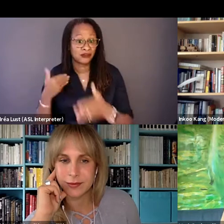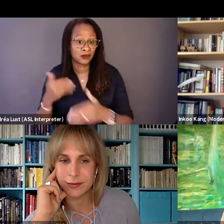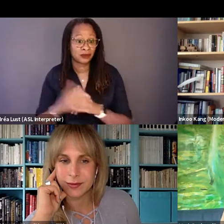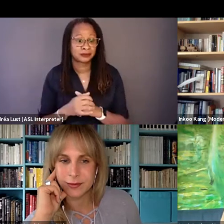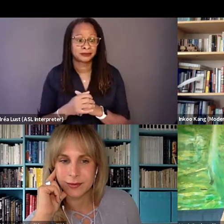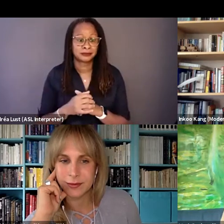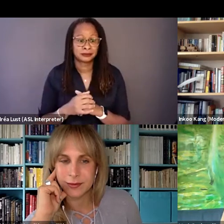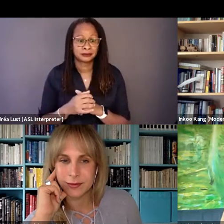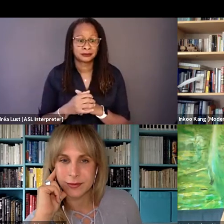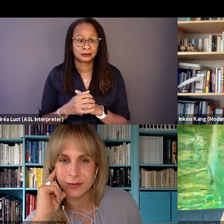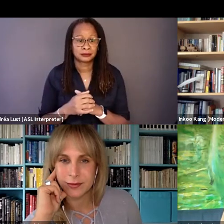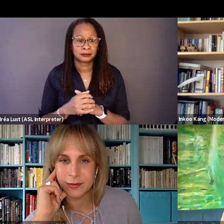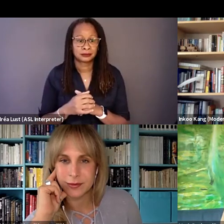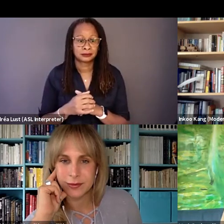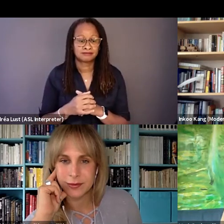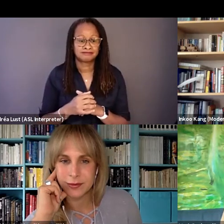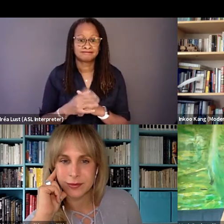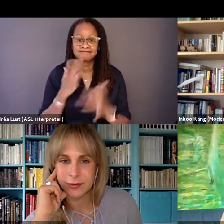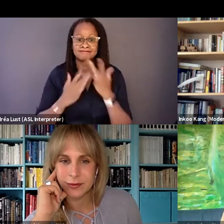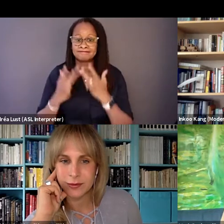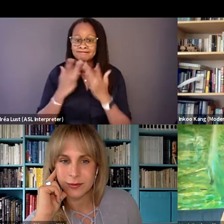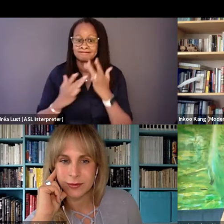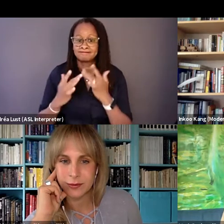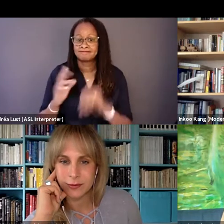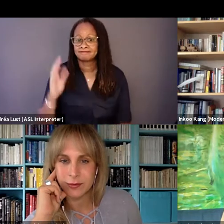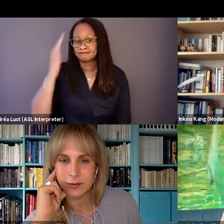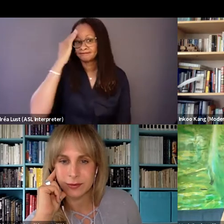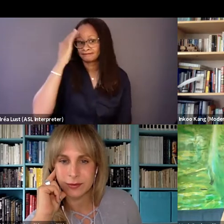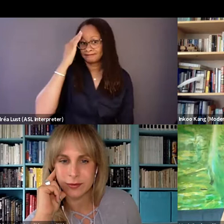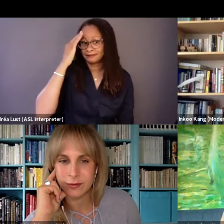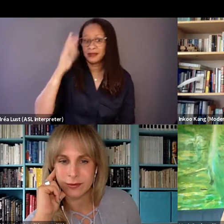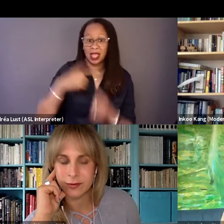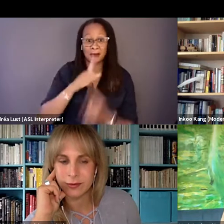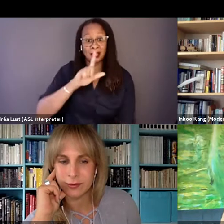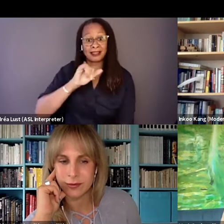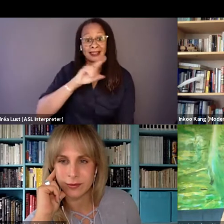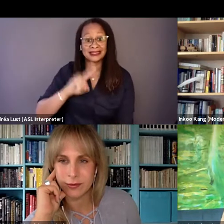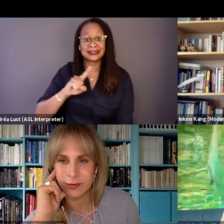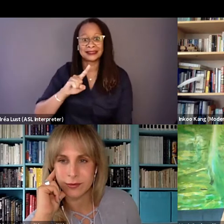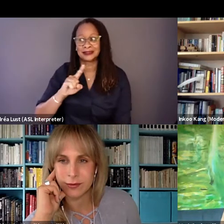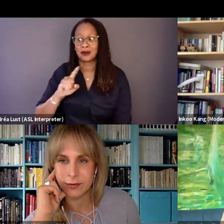there is this scarcity of knowledge about Liz in the larger world. And so were there people